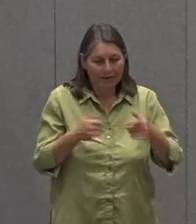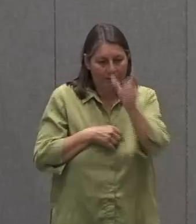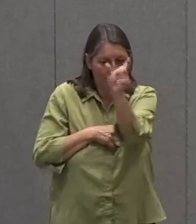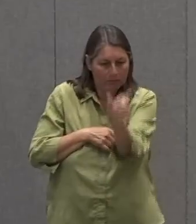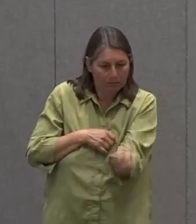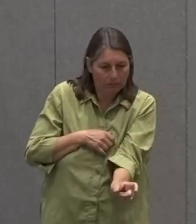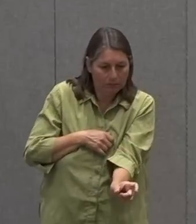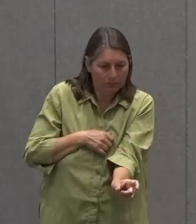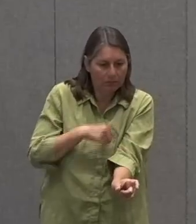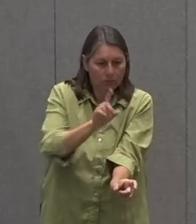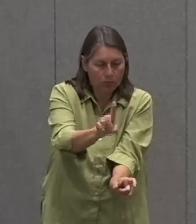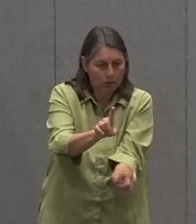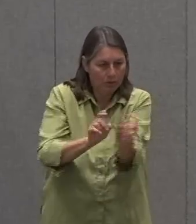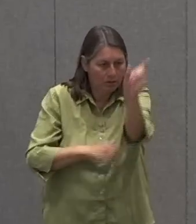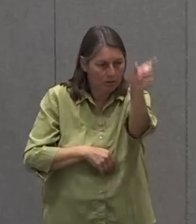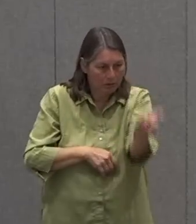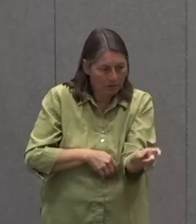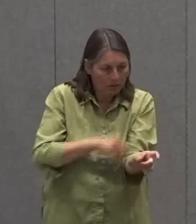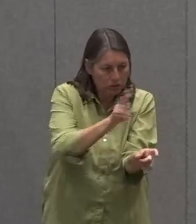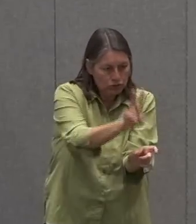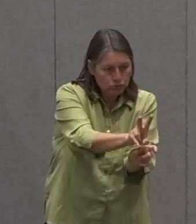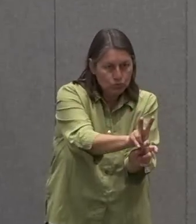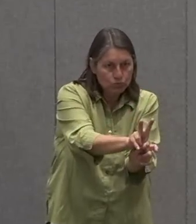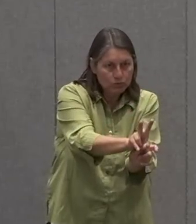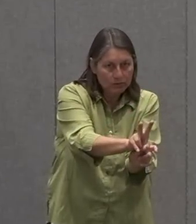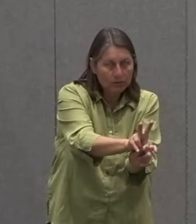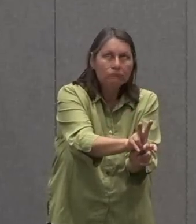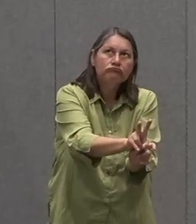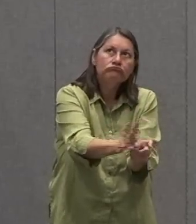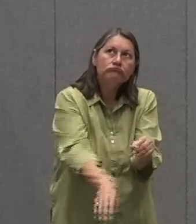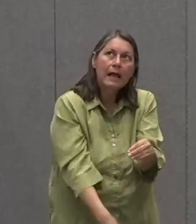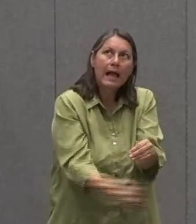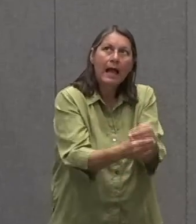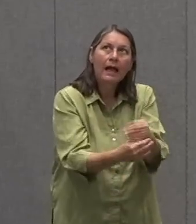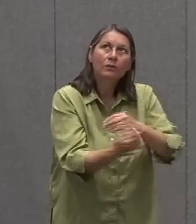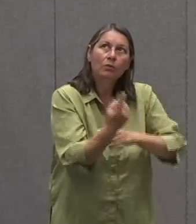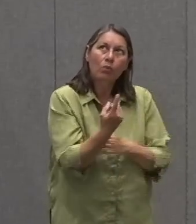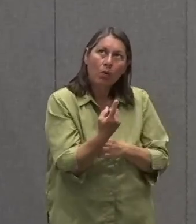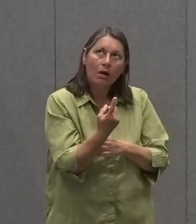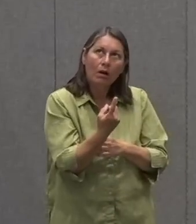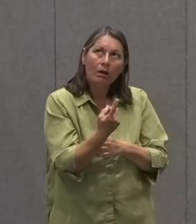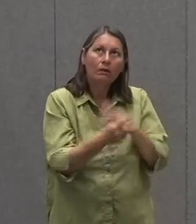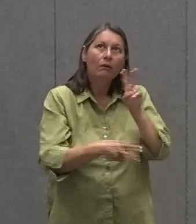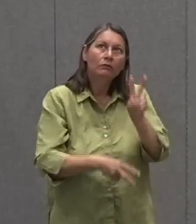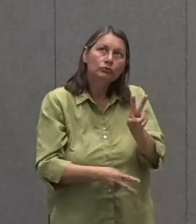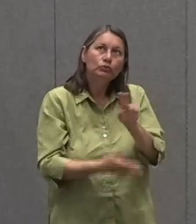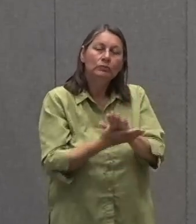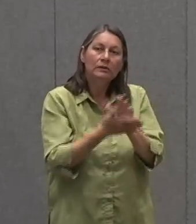I've gotta make one more than that, so that two would become a three. Let's see.